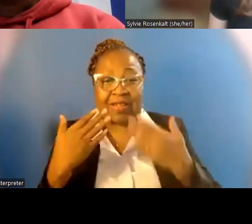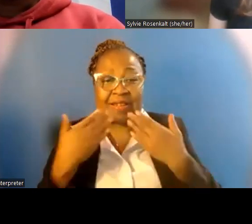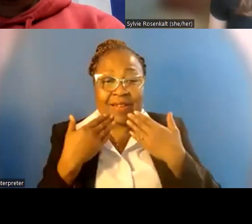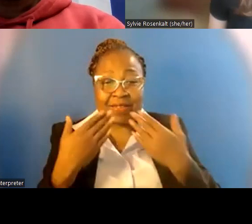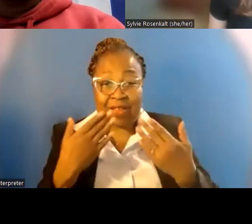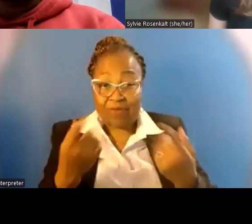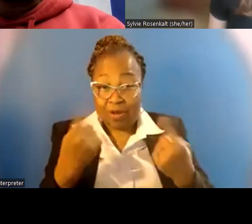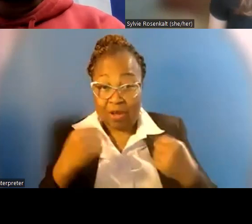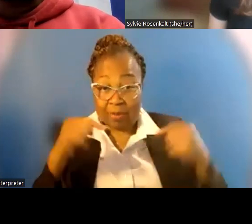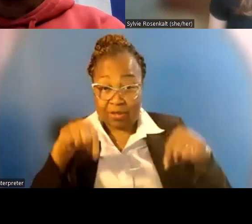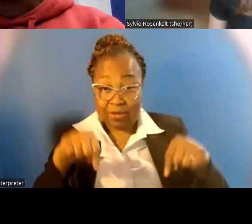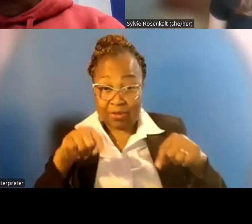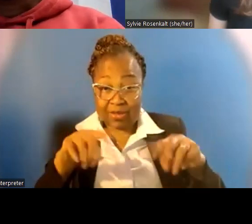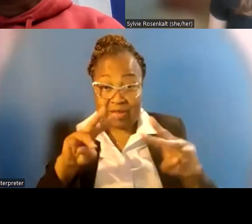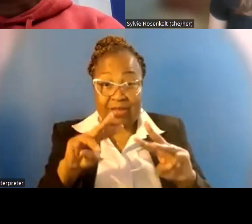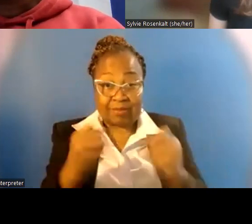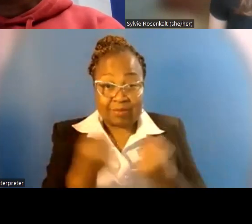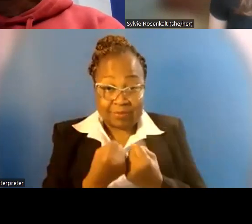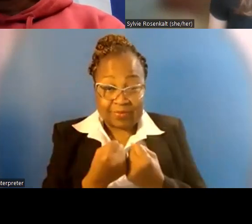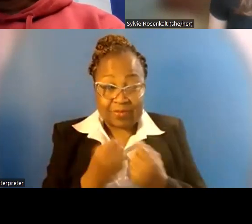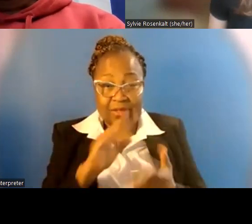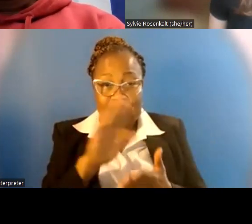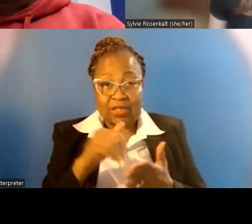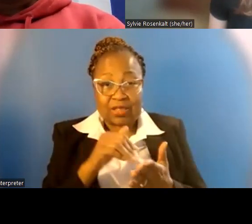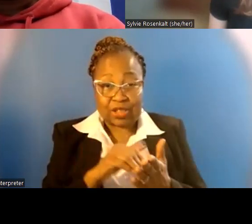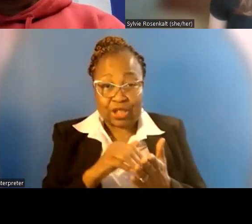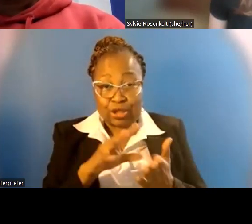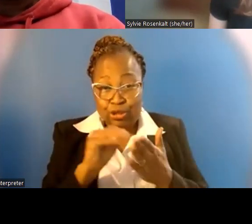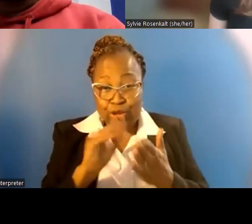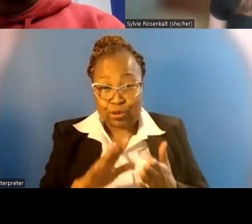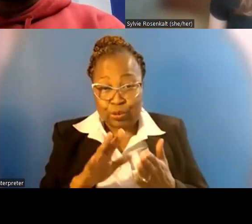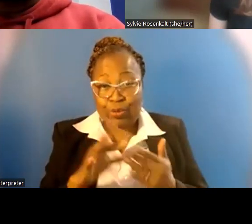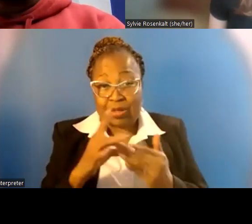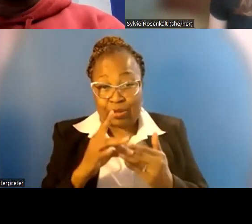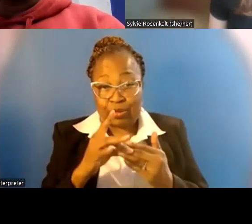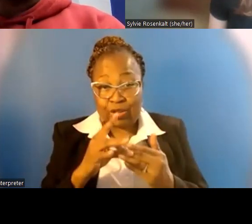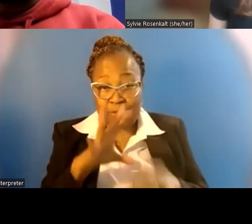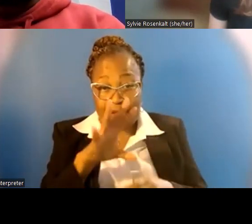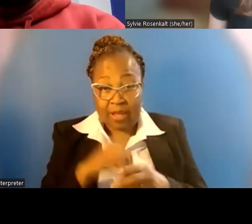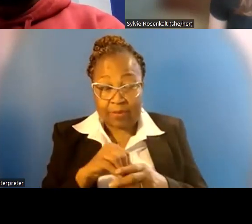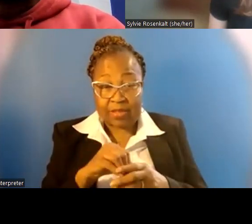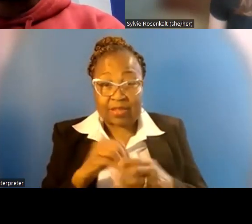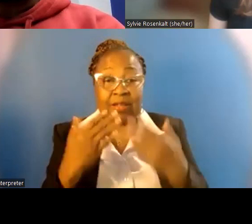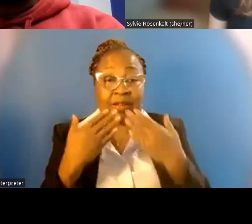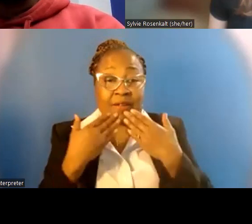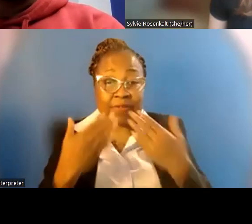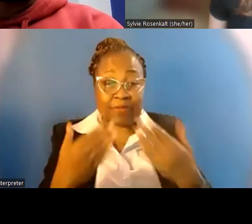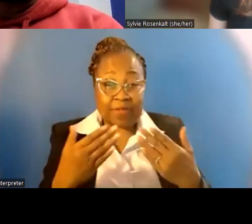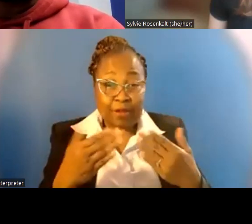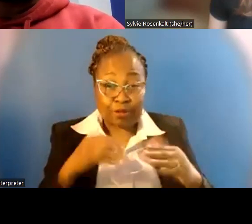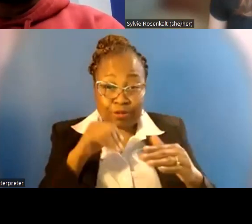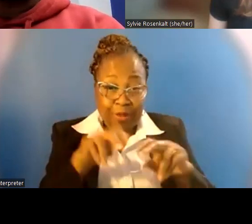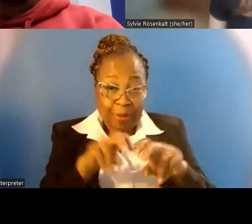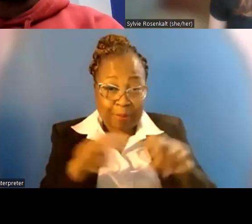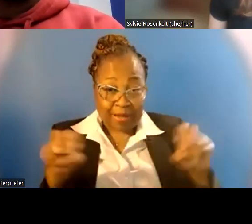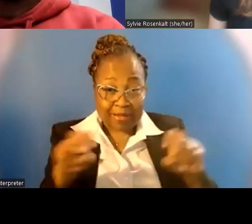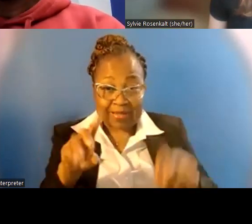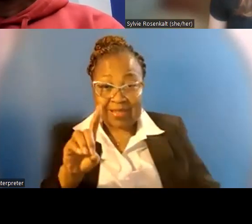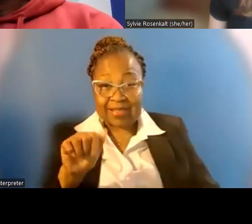on centering student leadership and engagement. Thanks to the access workers and to our lovely panelists, Dan, Sylvie and Aysha.